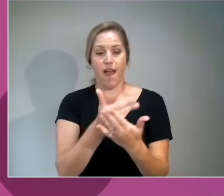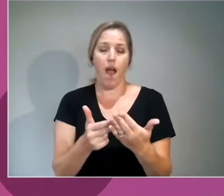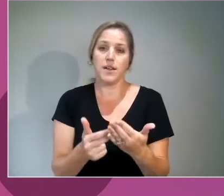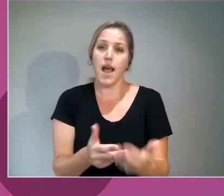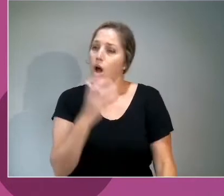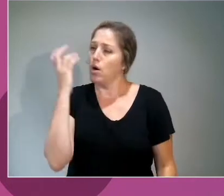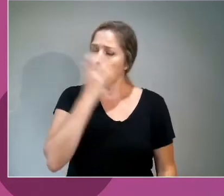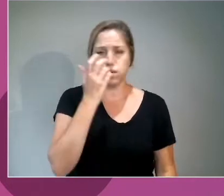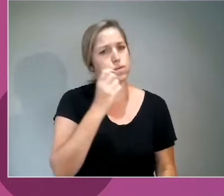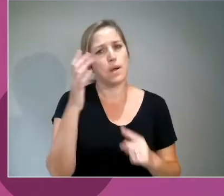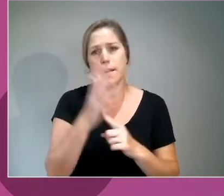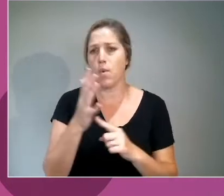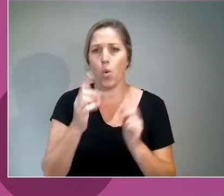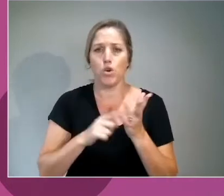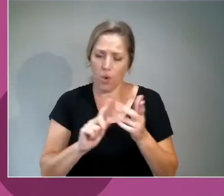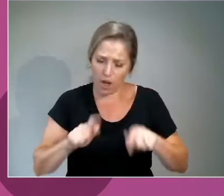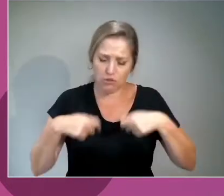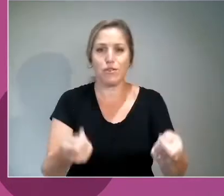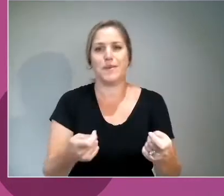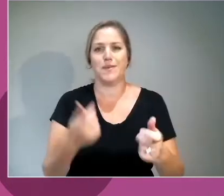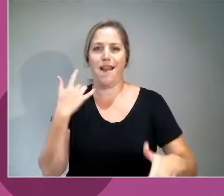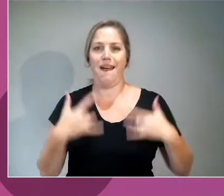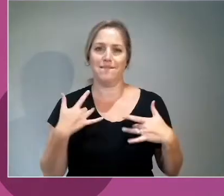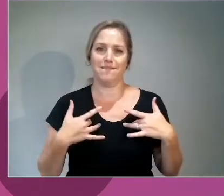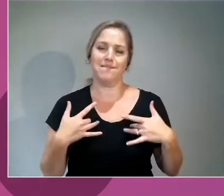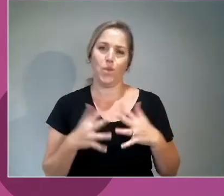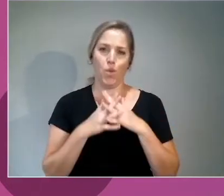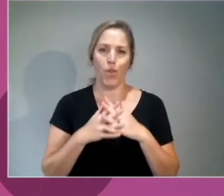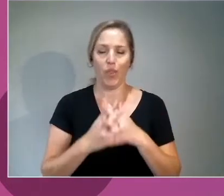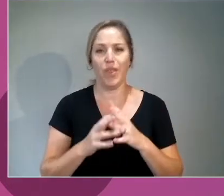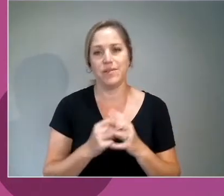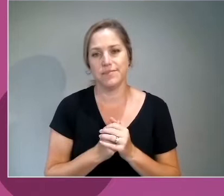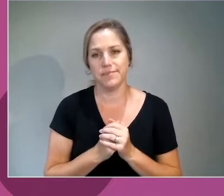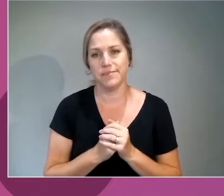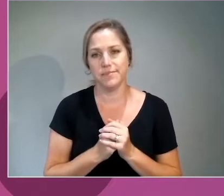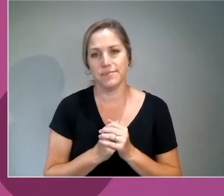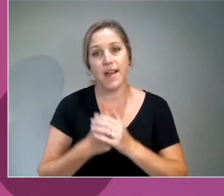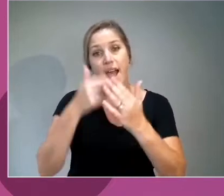within this concept of a contributing life. The art and creative fields have a central role